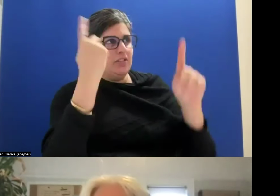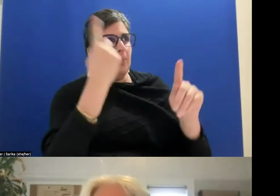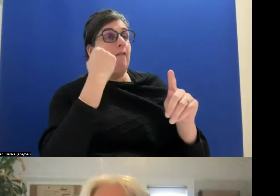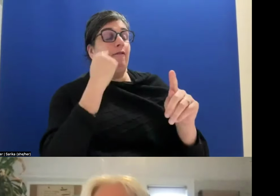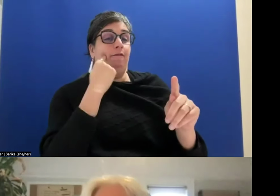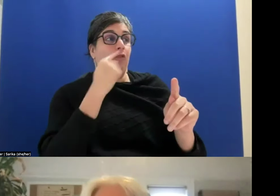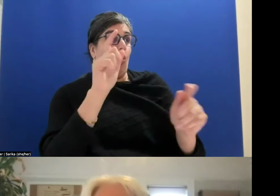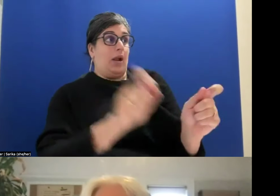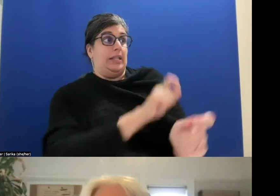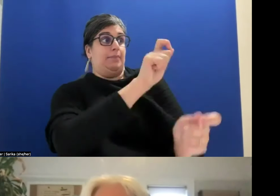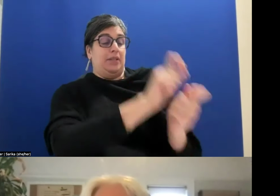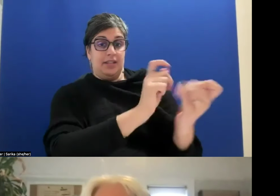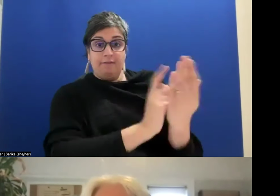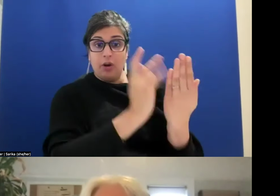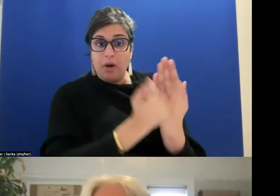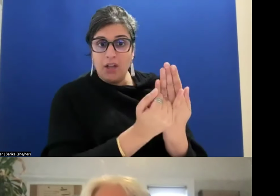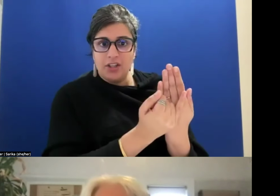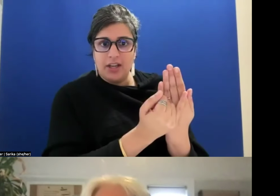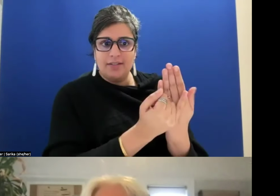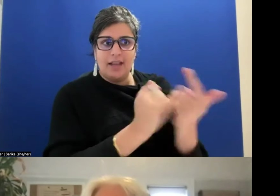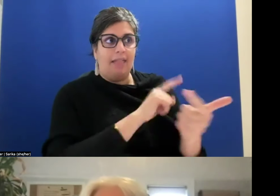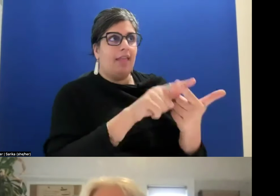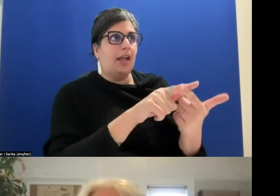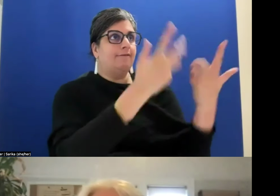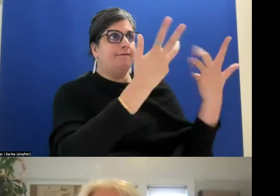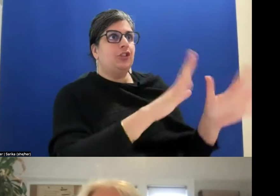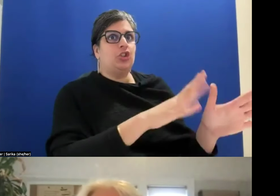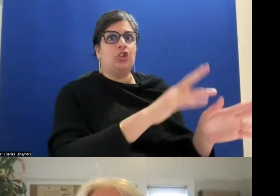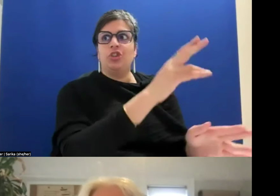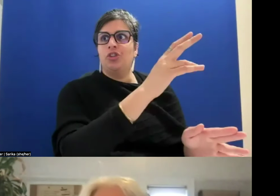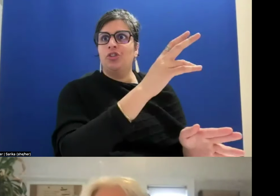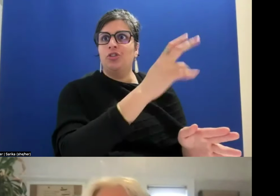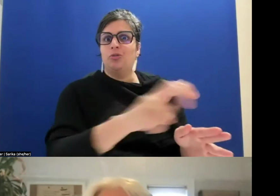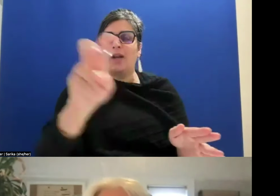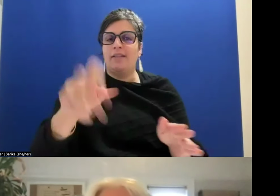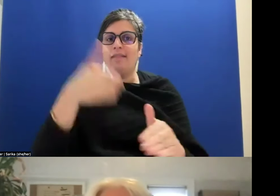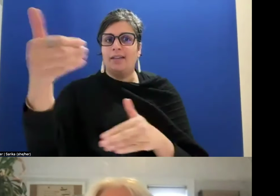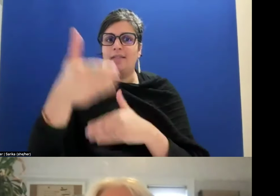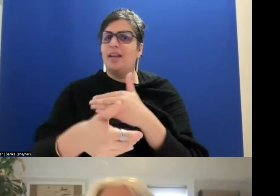And then it's like on to the next thing. Instead of sort of thinking about this as